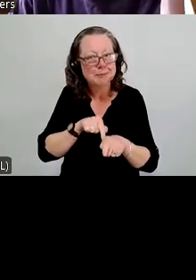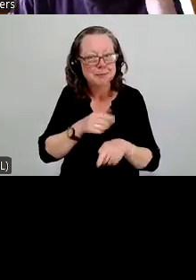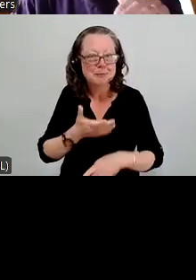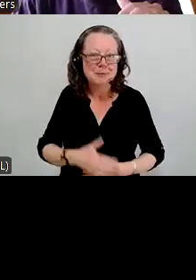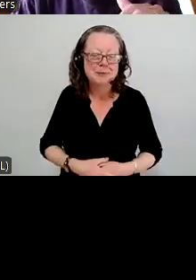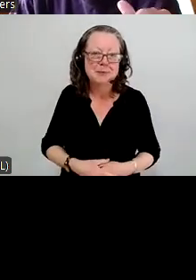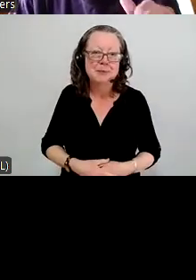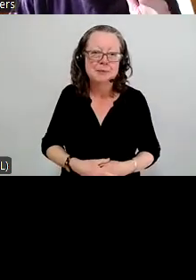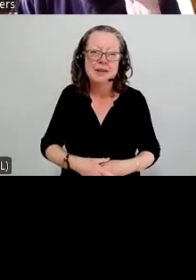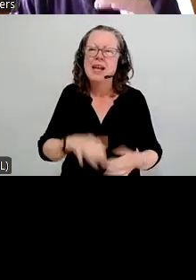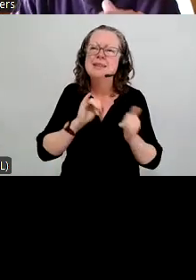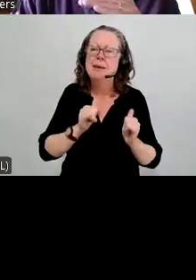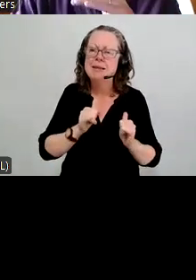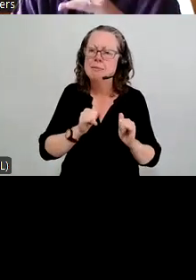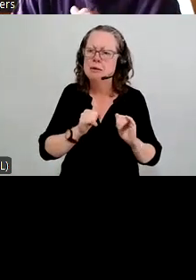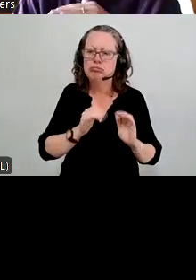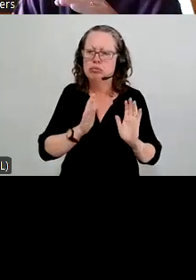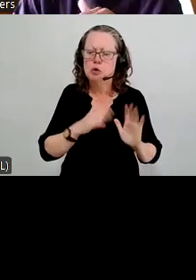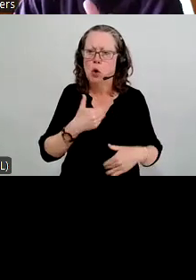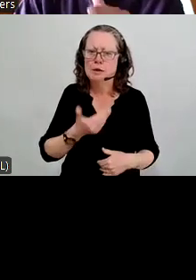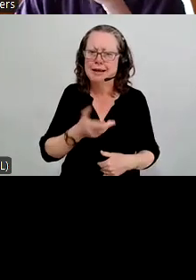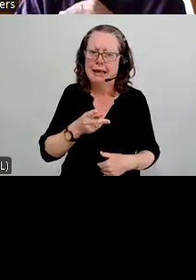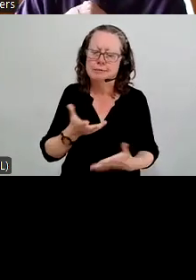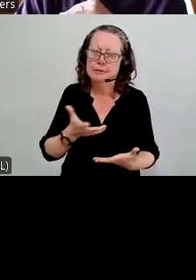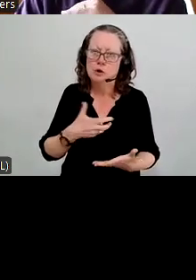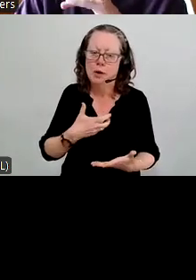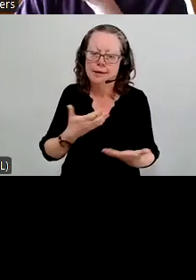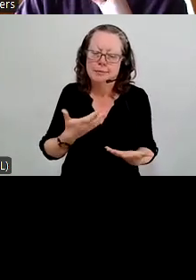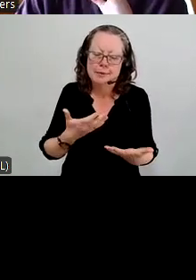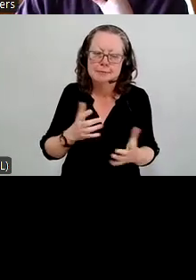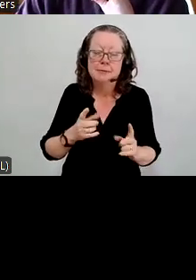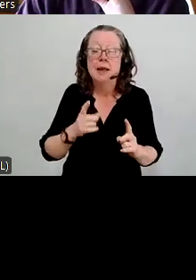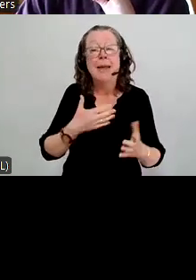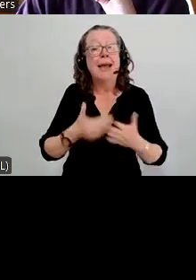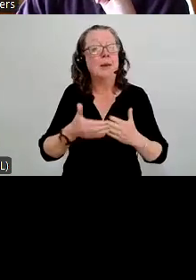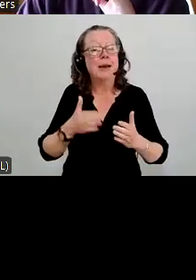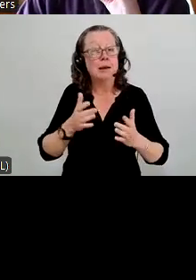The reason why you should be asking for consent before they're tracked is that